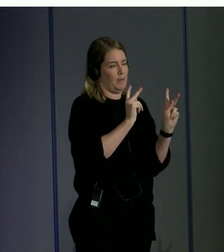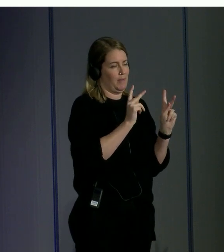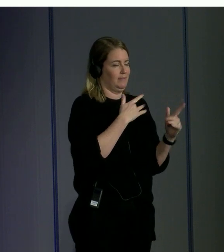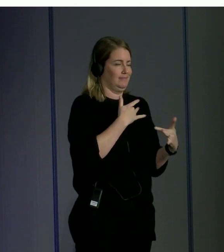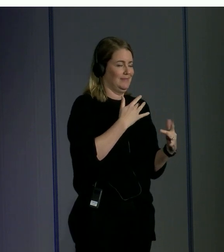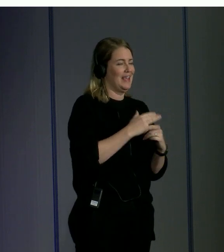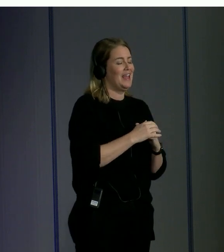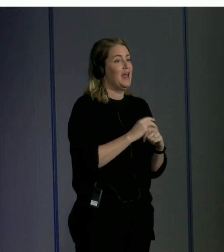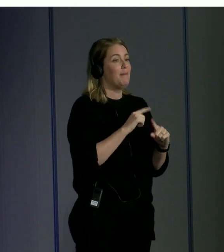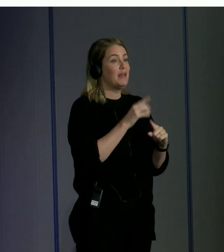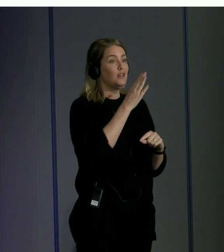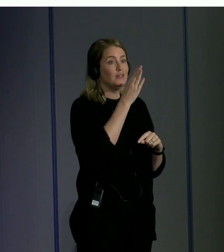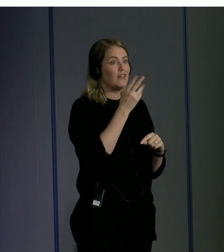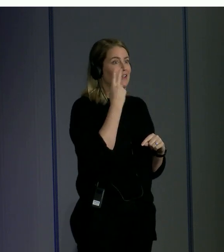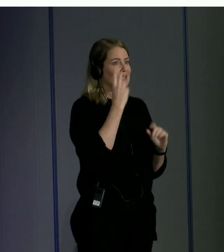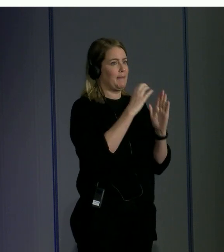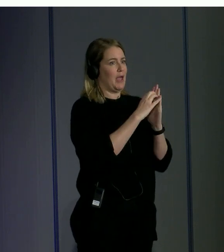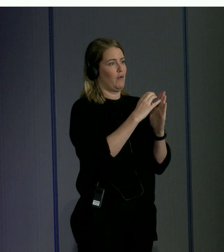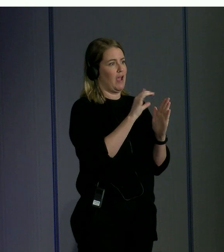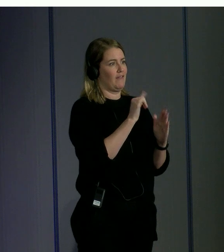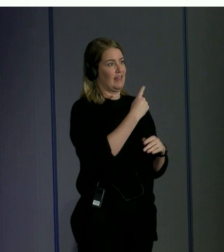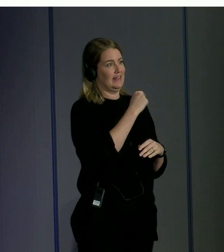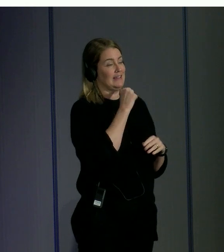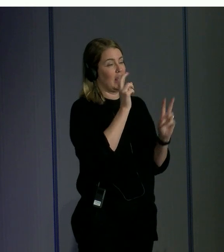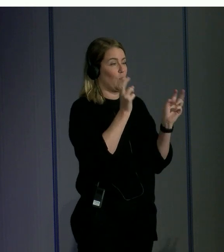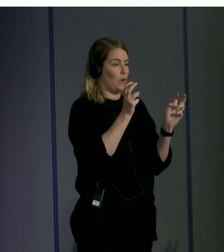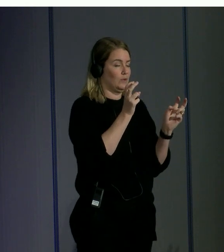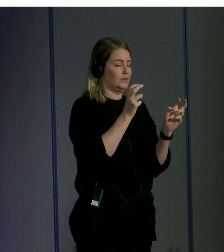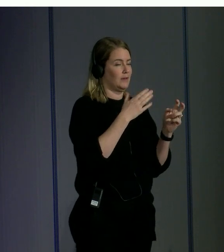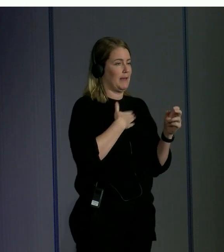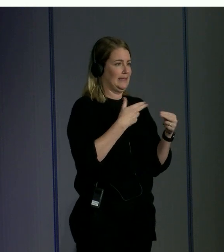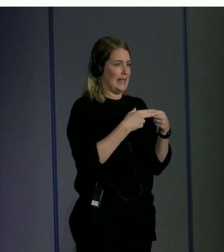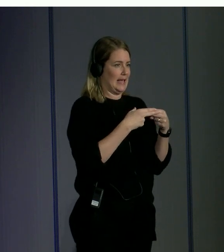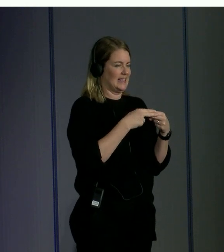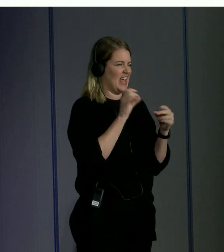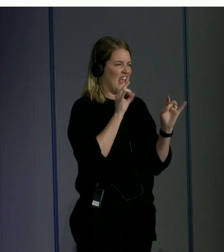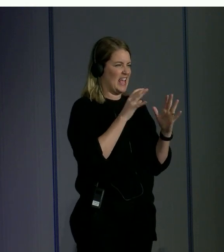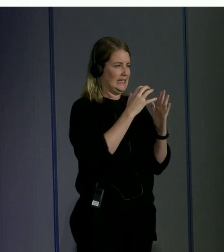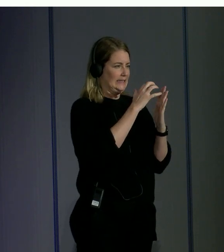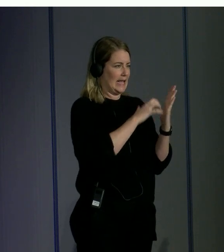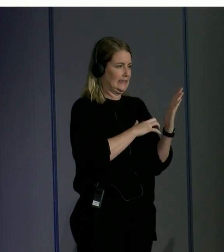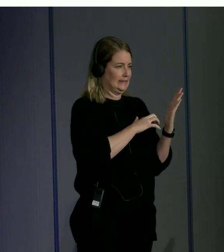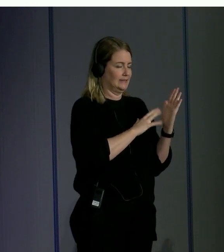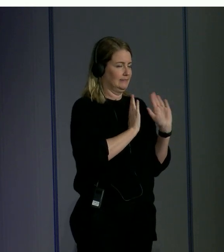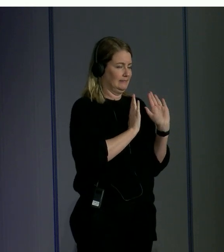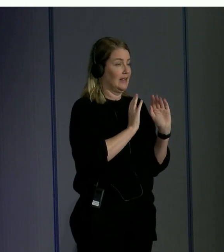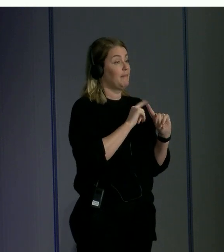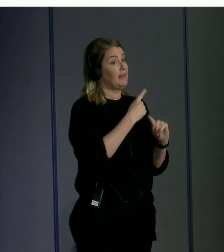But you'll never see a paragraph that's not a quote on a slide of mine. I hate text. But this one's important.